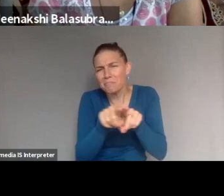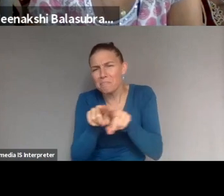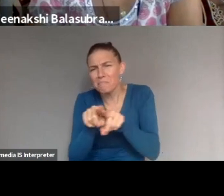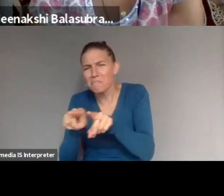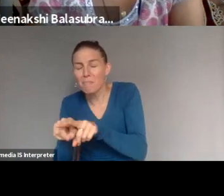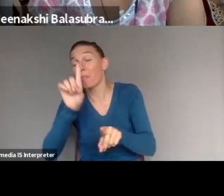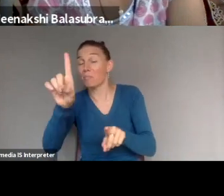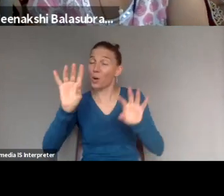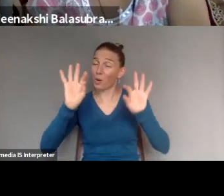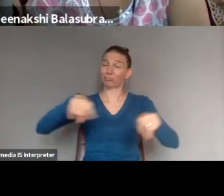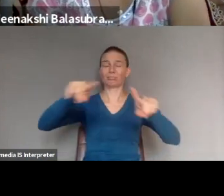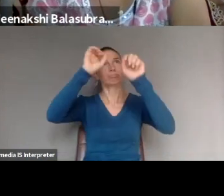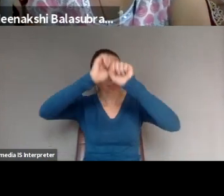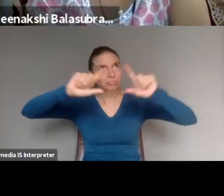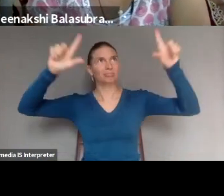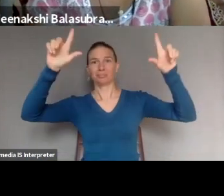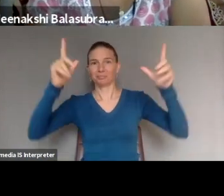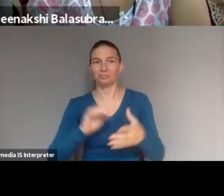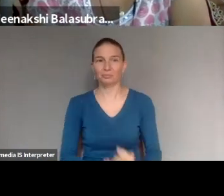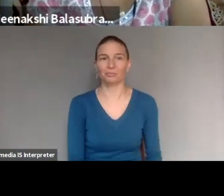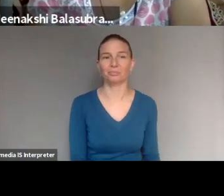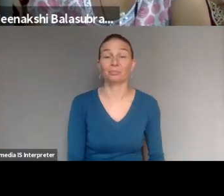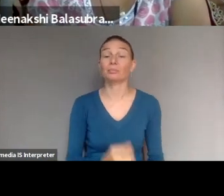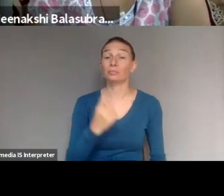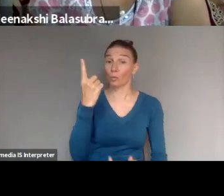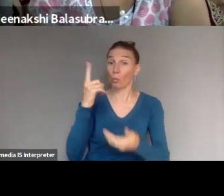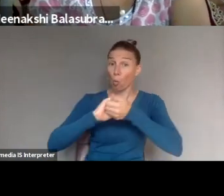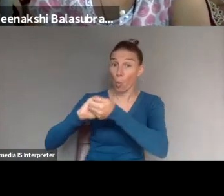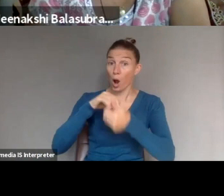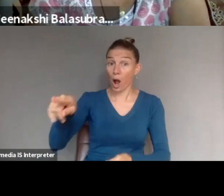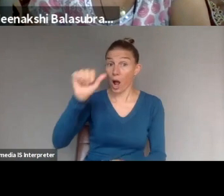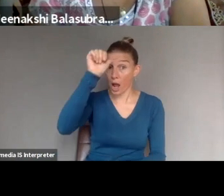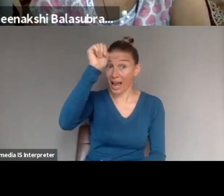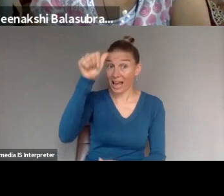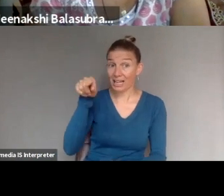One of the reports done by one organisation in India, Lockdown and Left Behind,